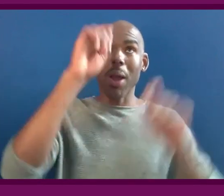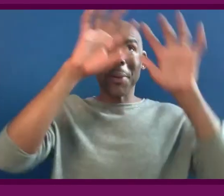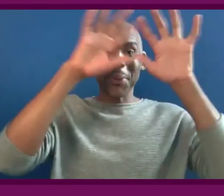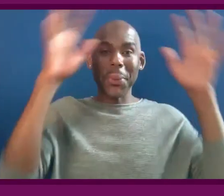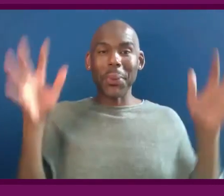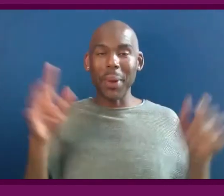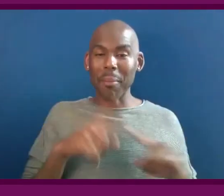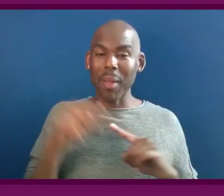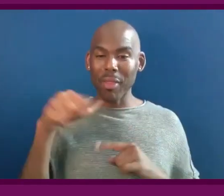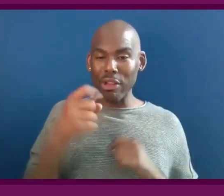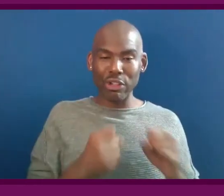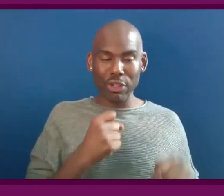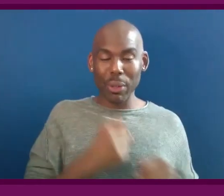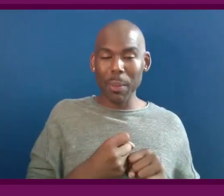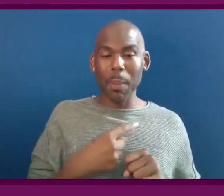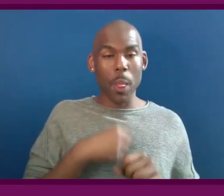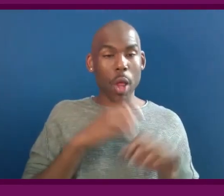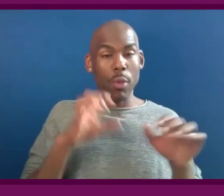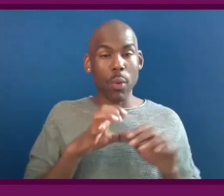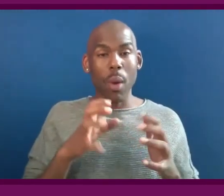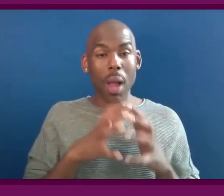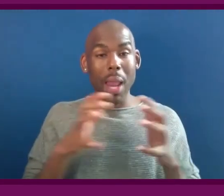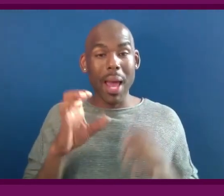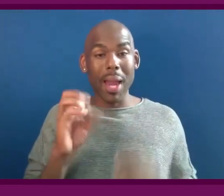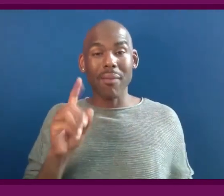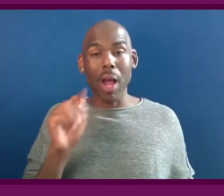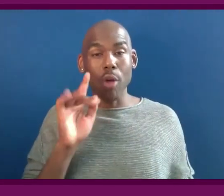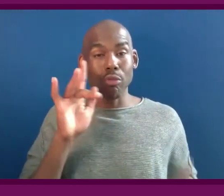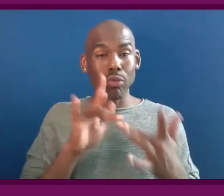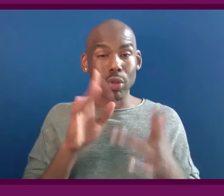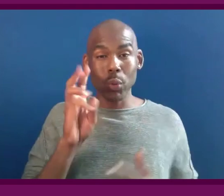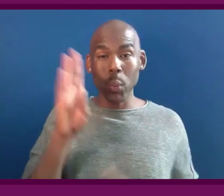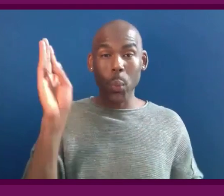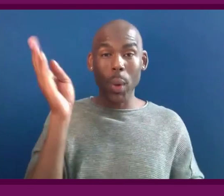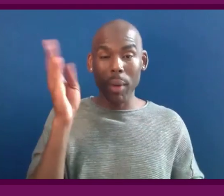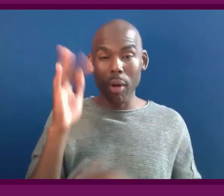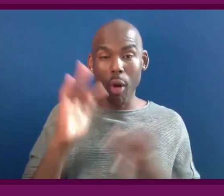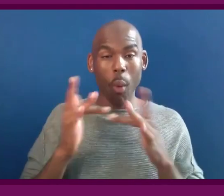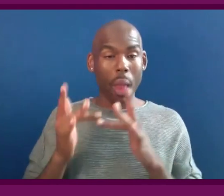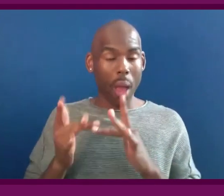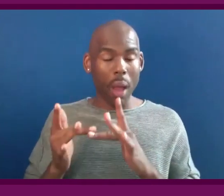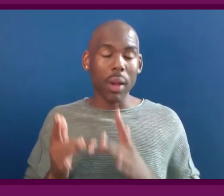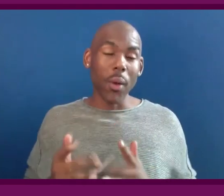But this year, we're just mainly doing a whole lot of outreach and webinars online and, hopefully,